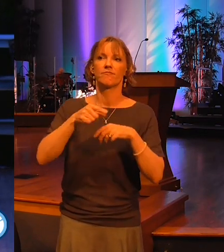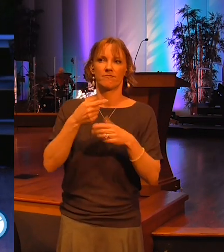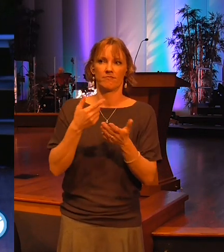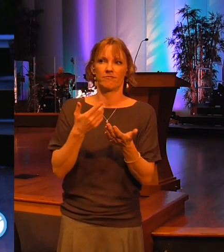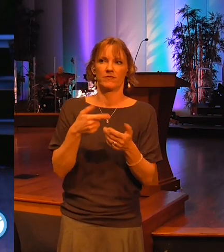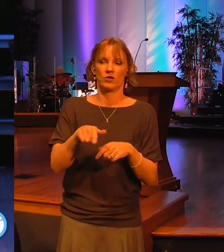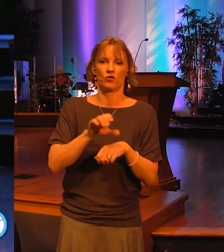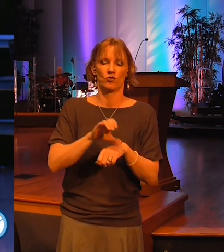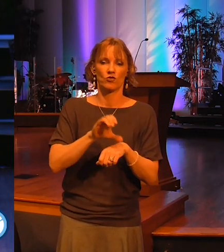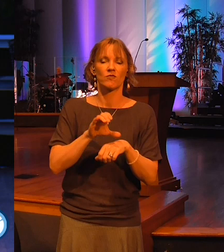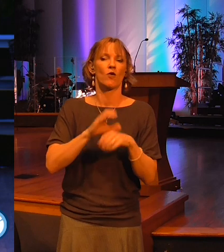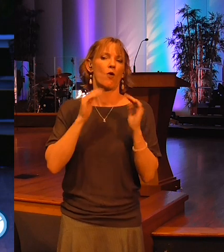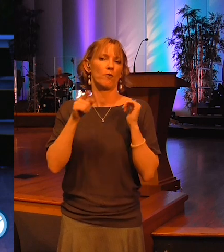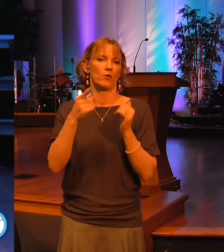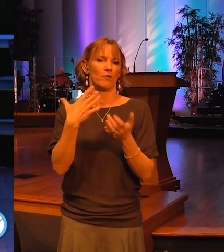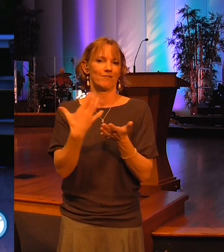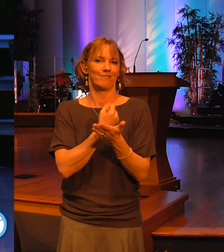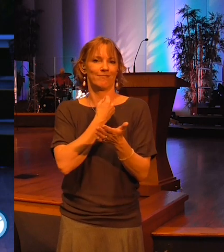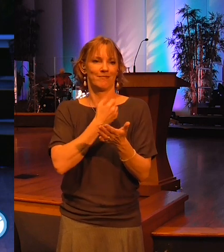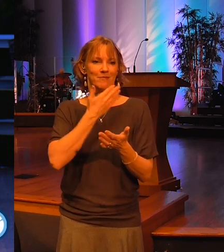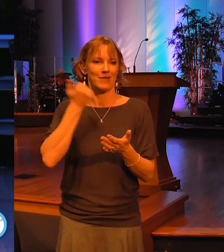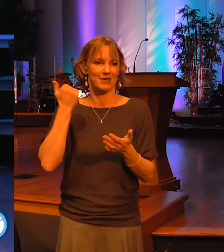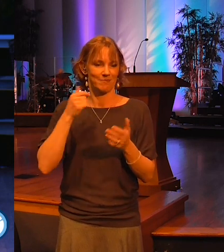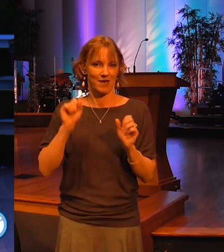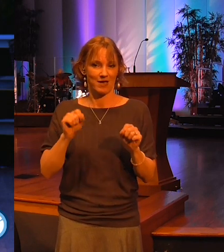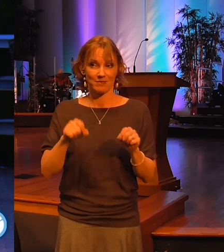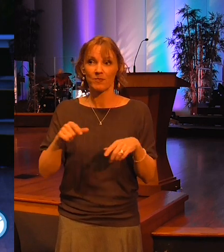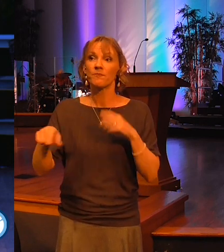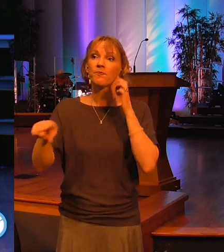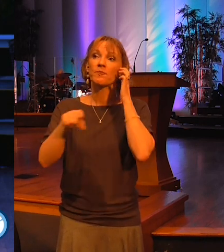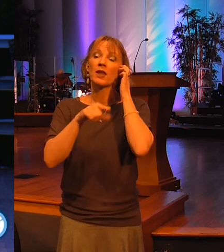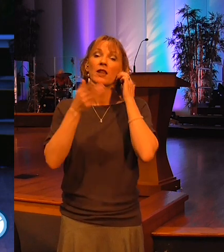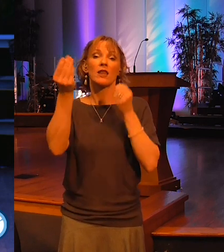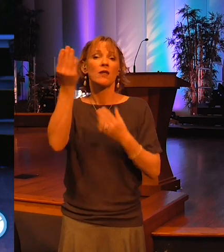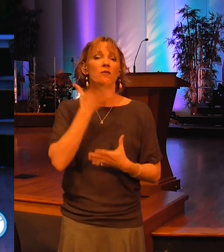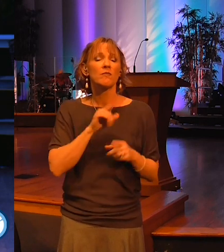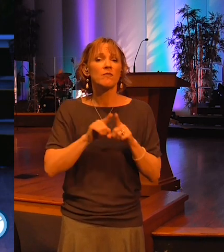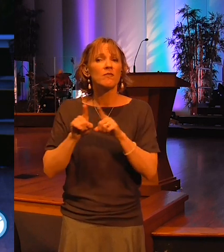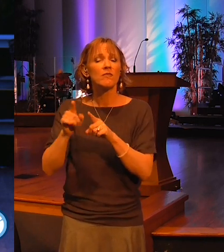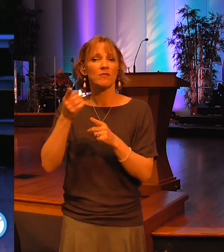out of them uh but let us know as well as we give of our abundance that it increases and returns to